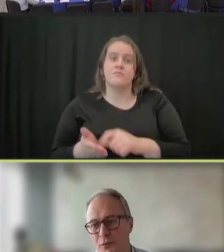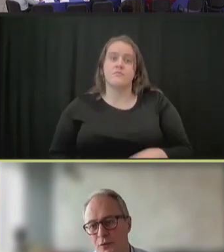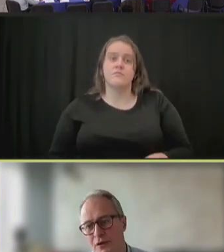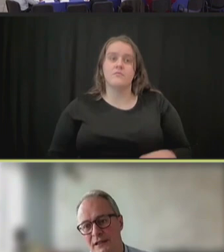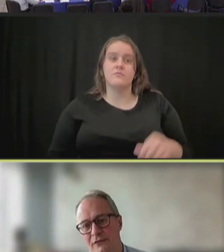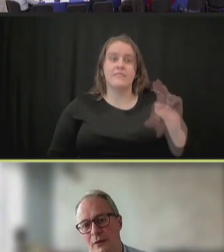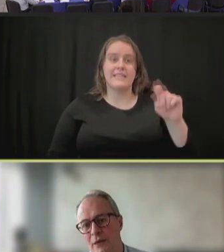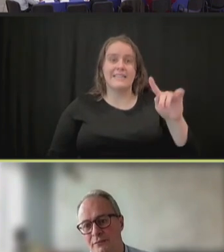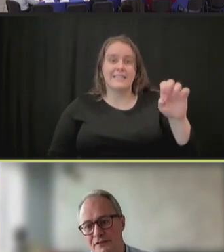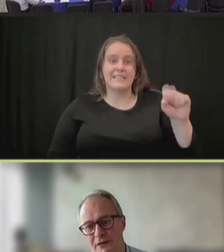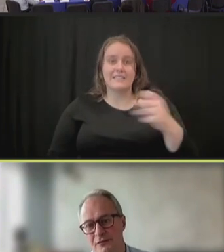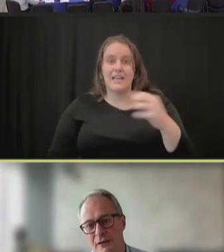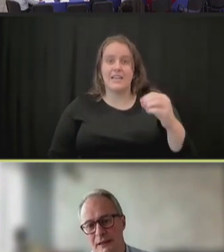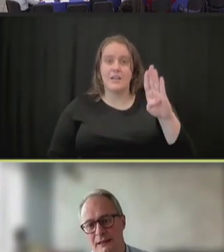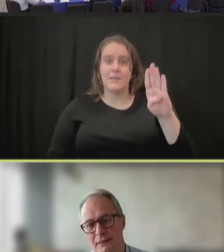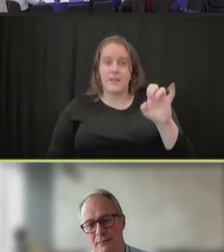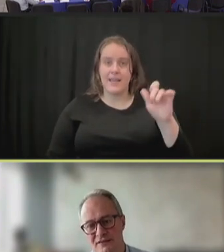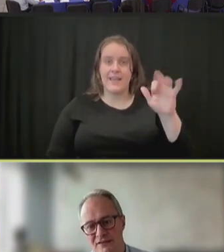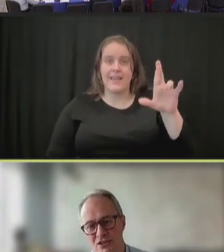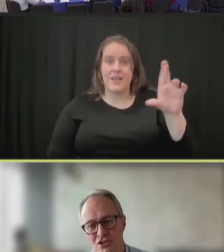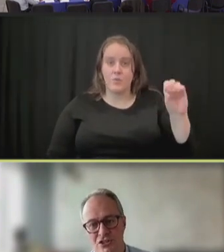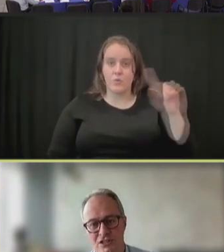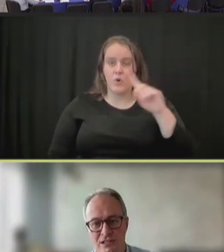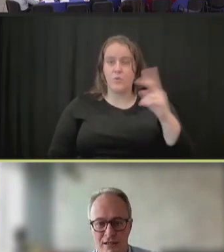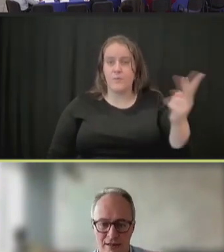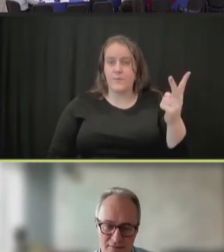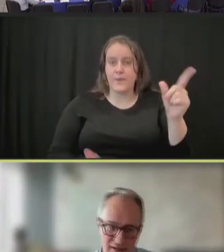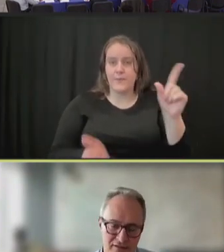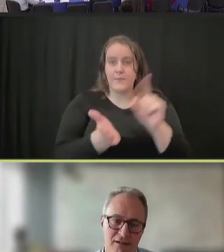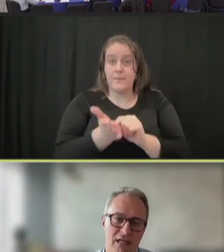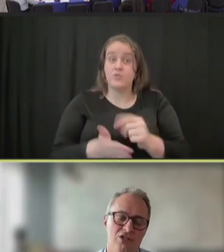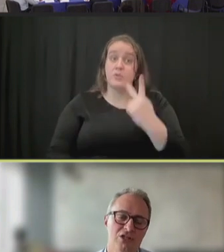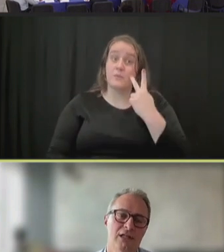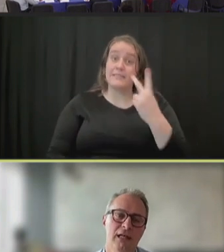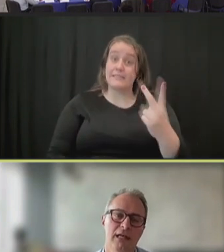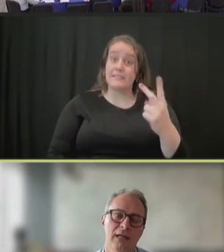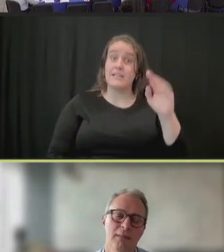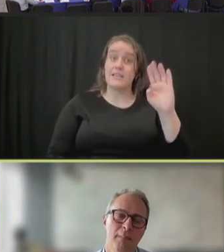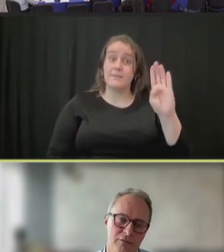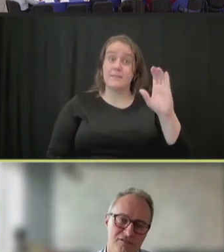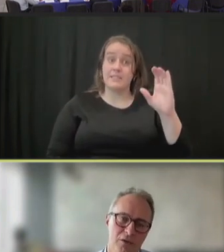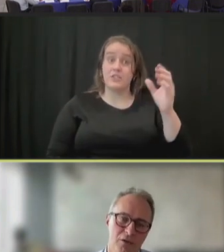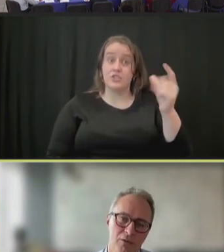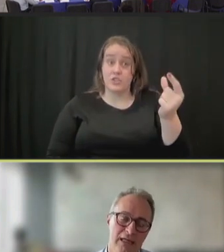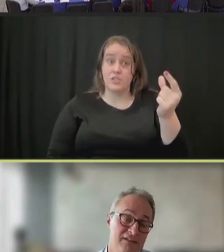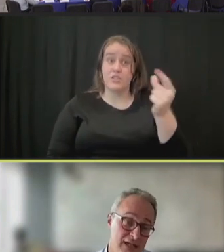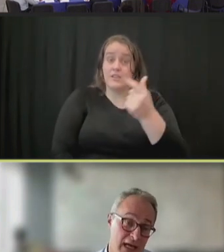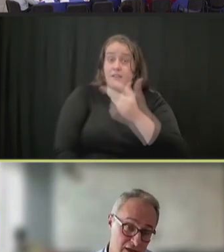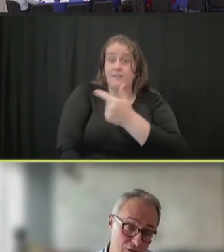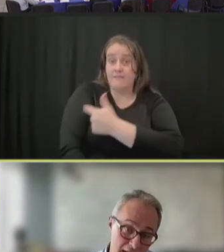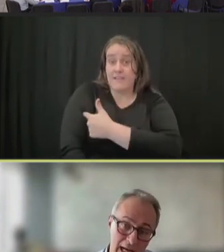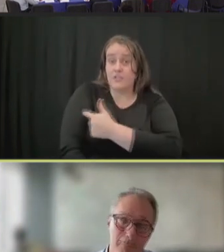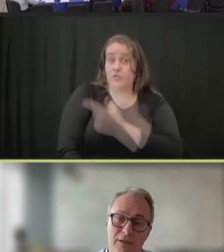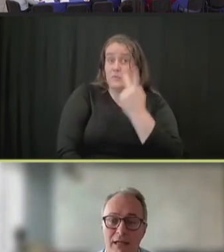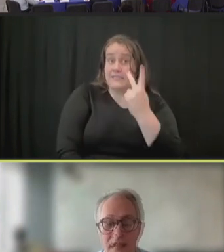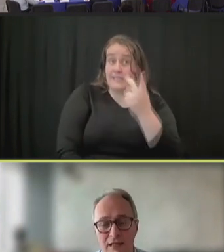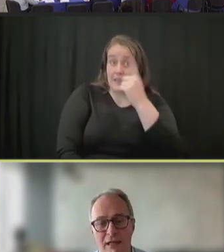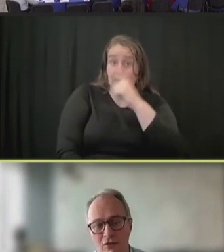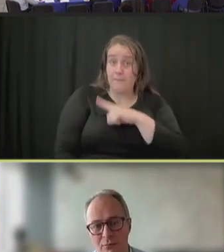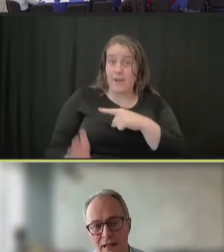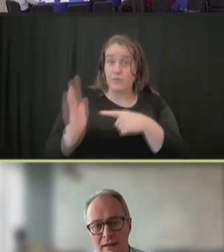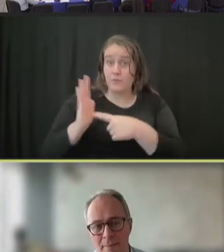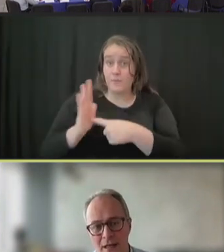programming that we observe in the BCG vaccination in mouse model is actually happening in the human.